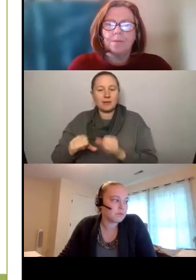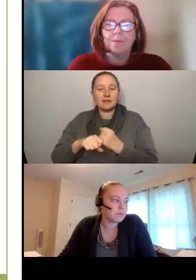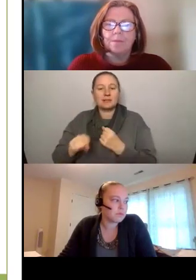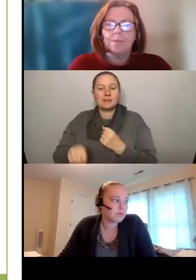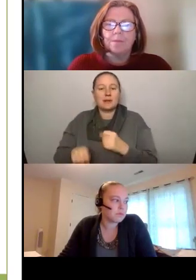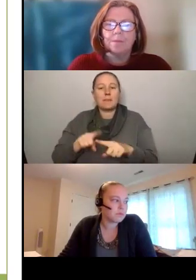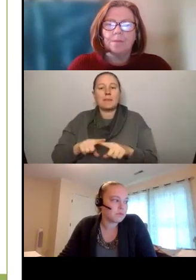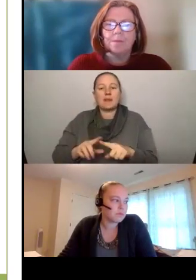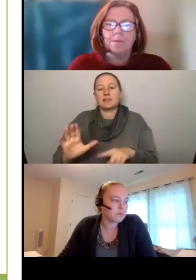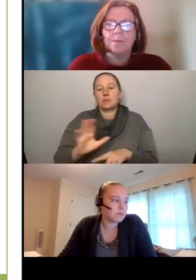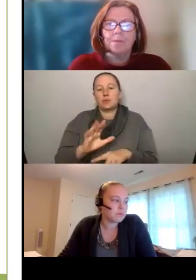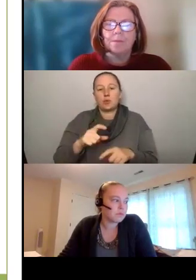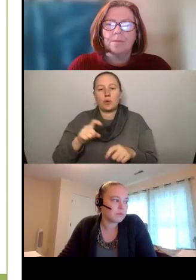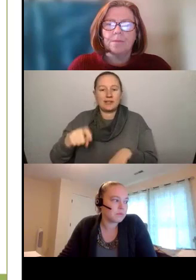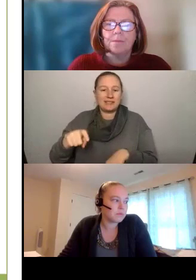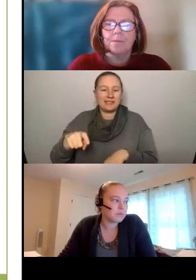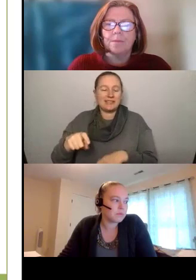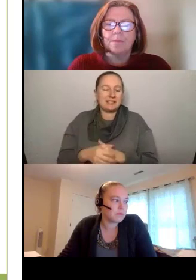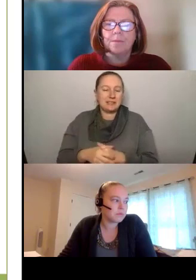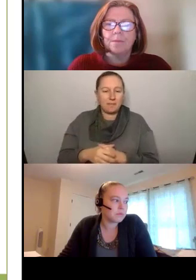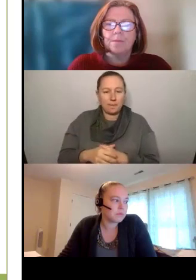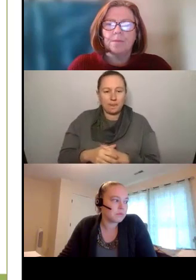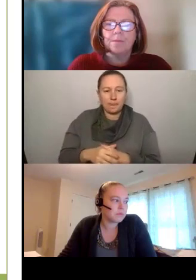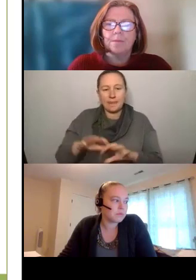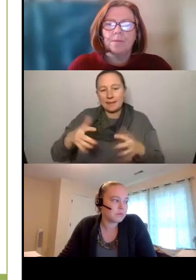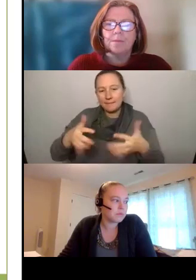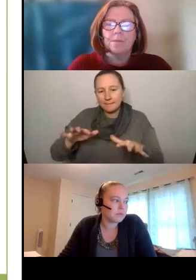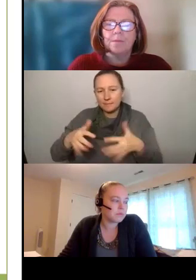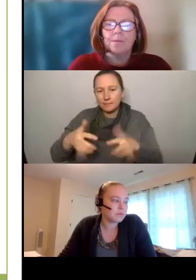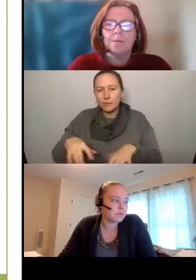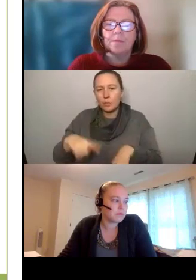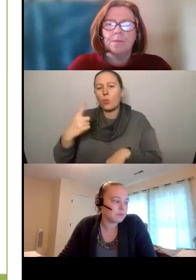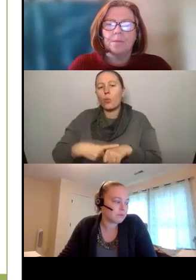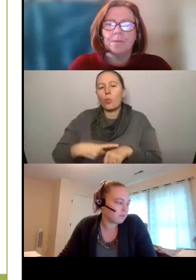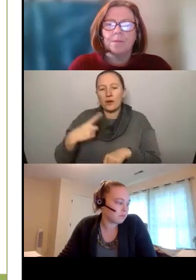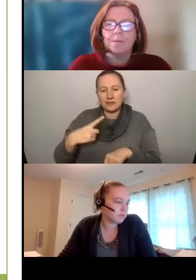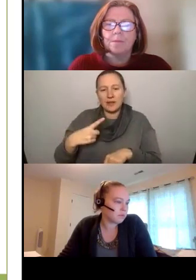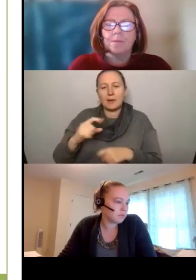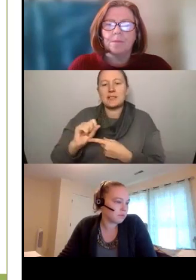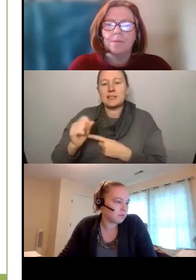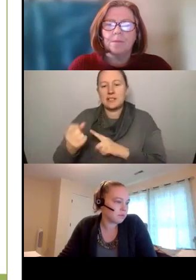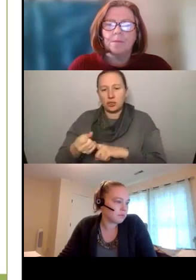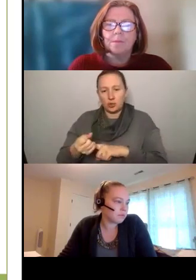And it's a one time scenario when you get to that 90 days.